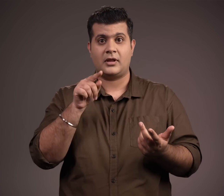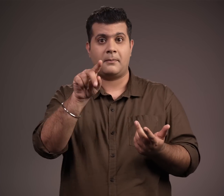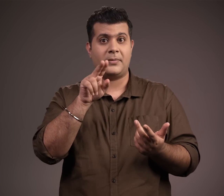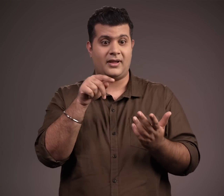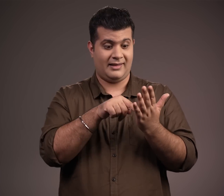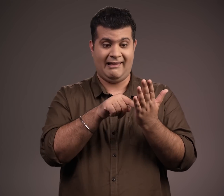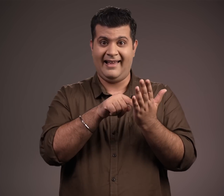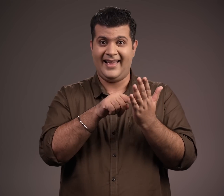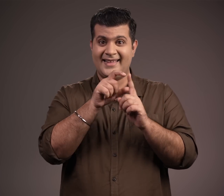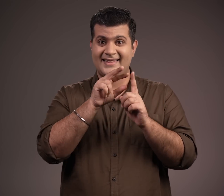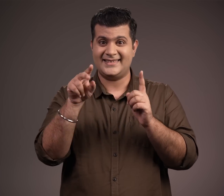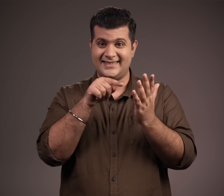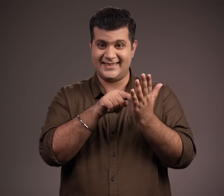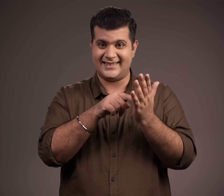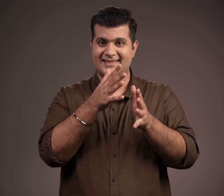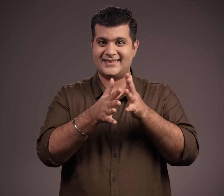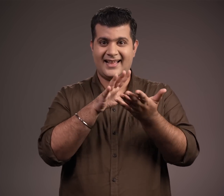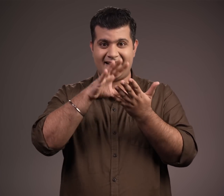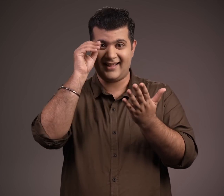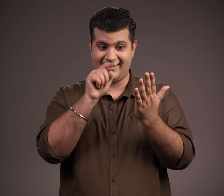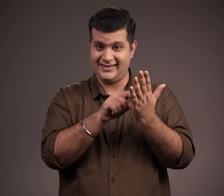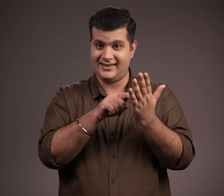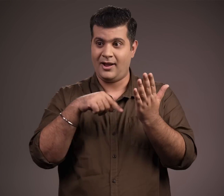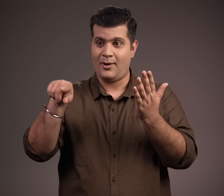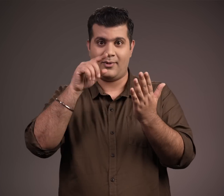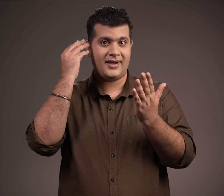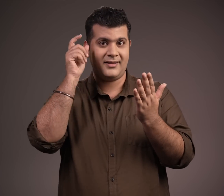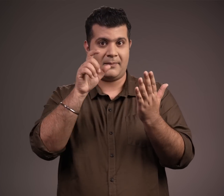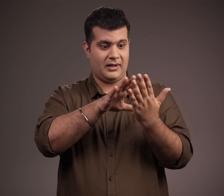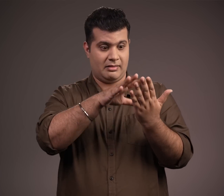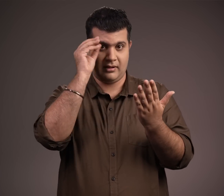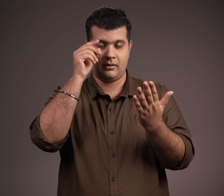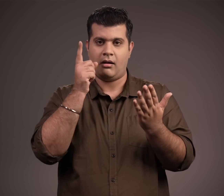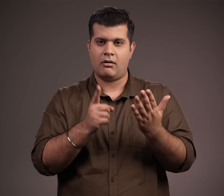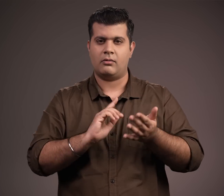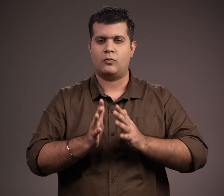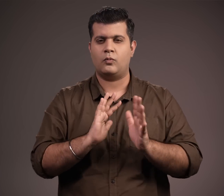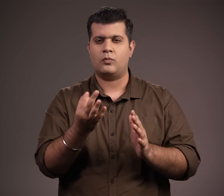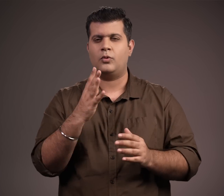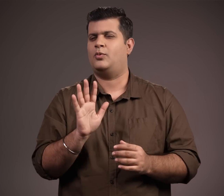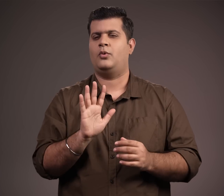Obviously, a hearing person will not become an expert just by using this app,